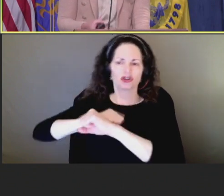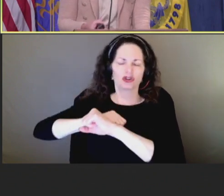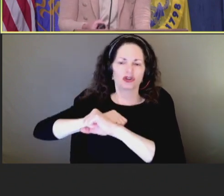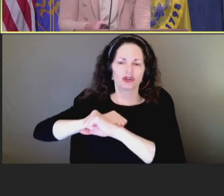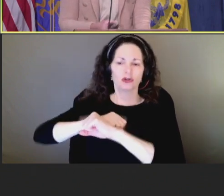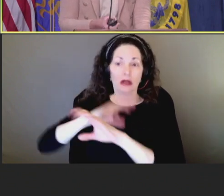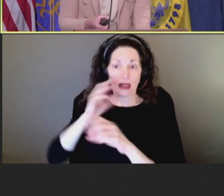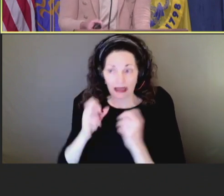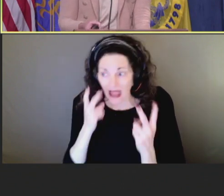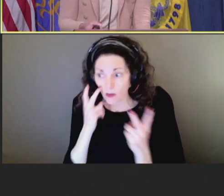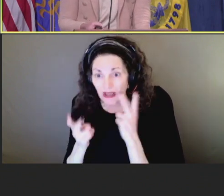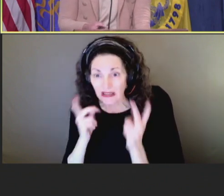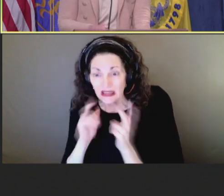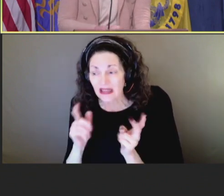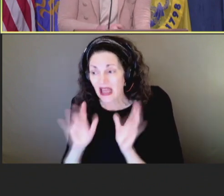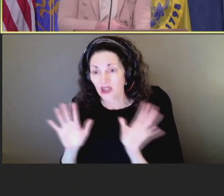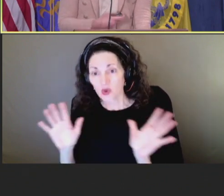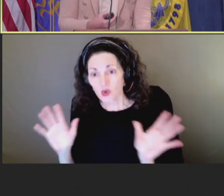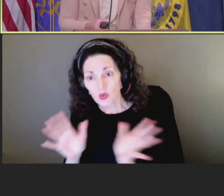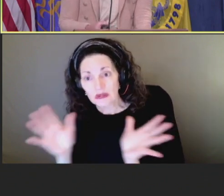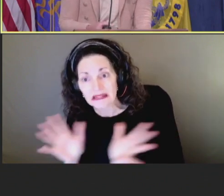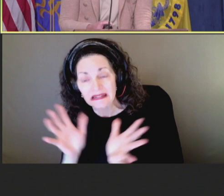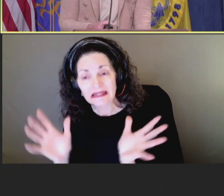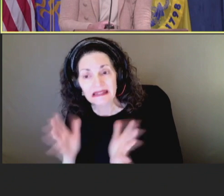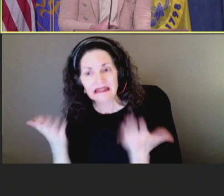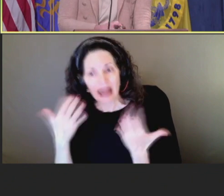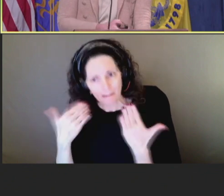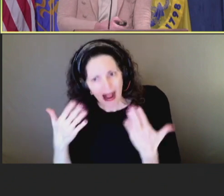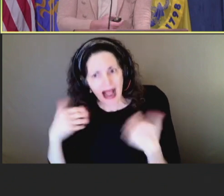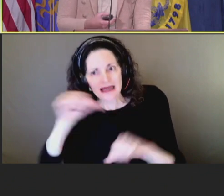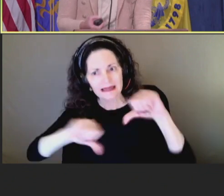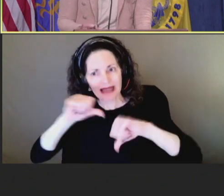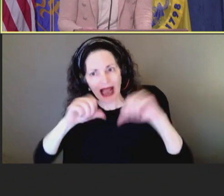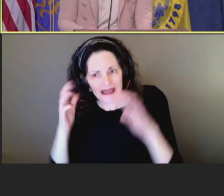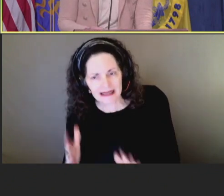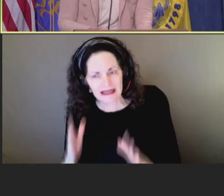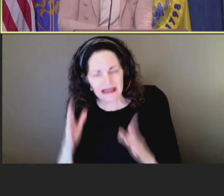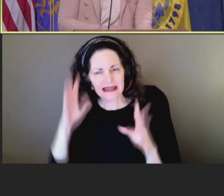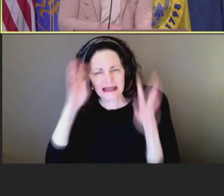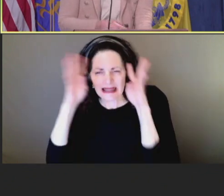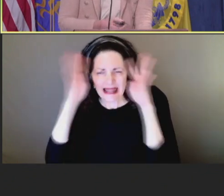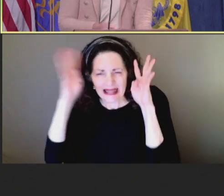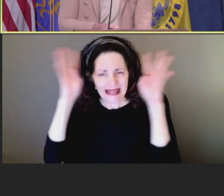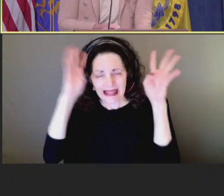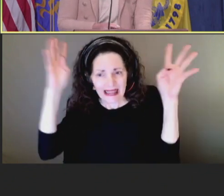scientists out of their silos, to engage the public, to involve industry, to streamline the